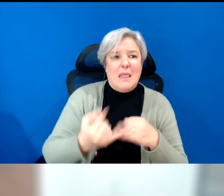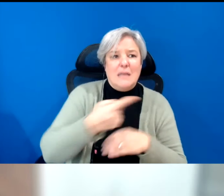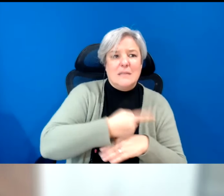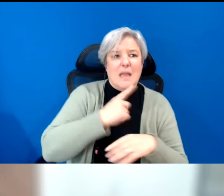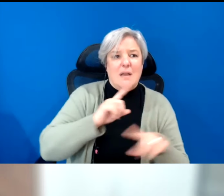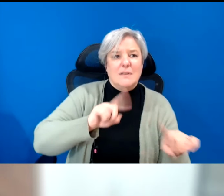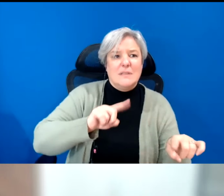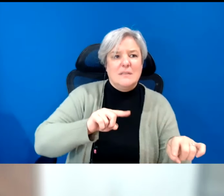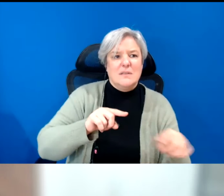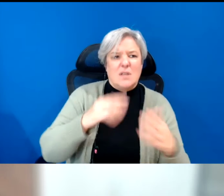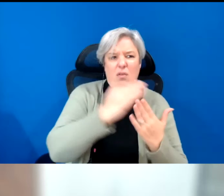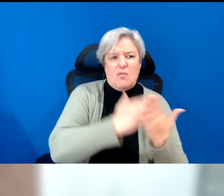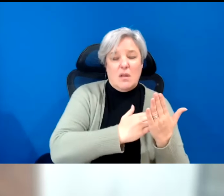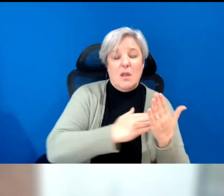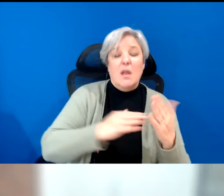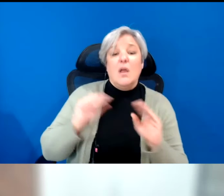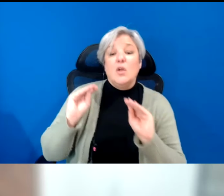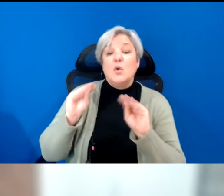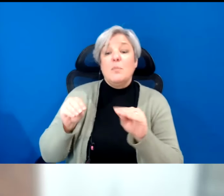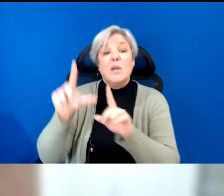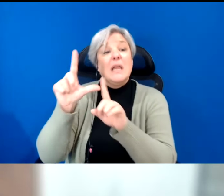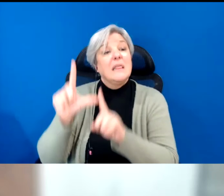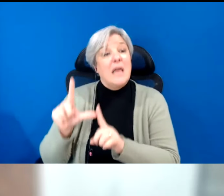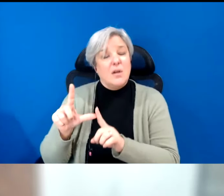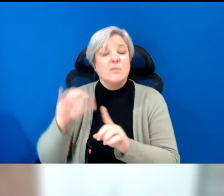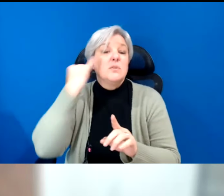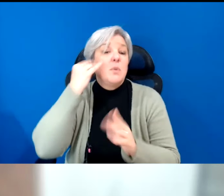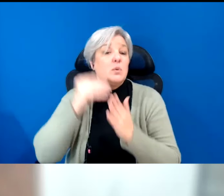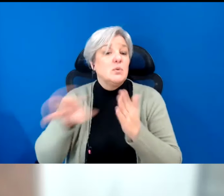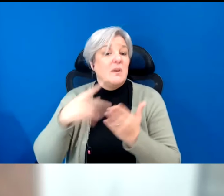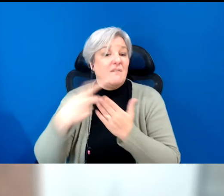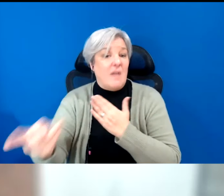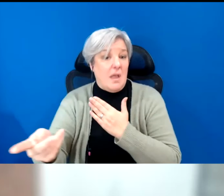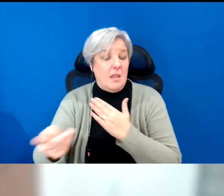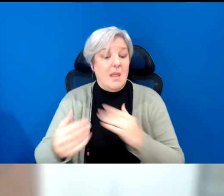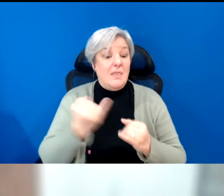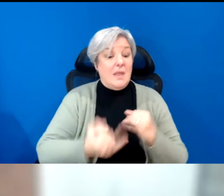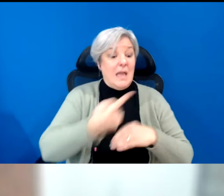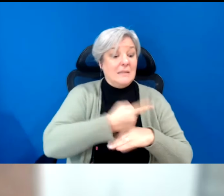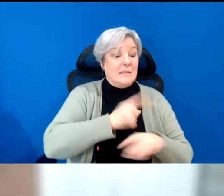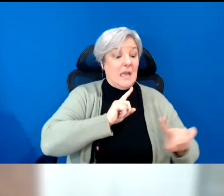So when you're entering letter grades in a student fails, you put the last date of attendance in self service.